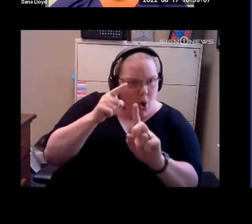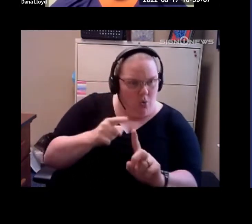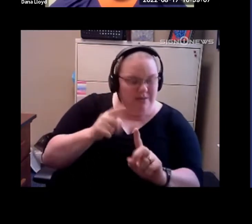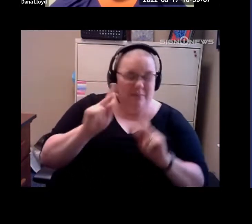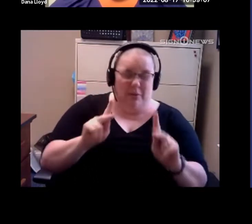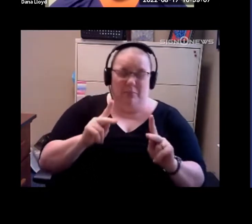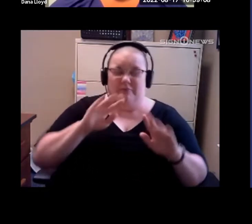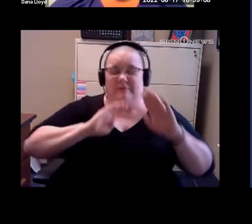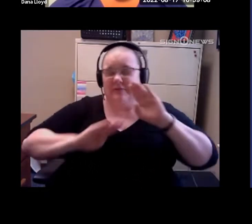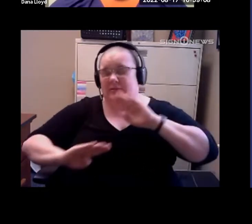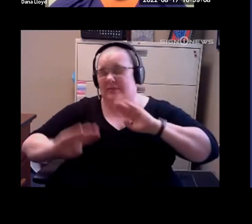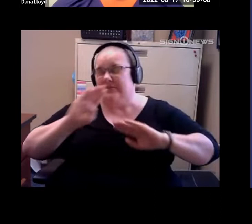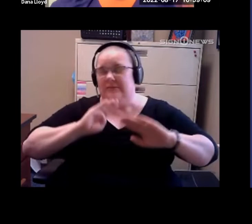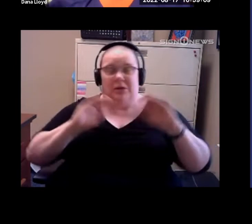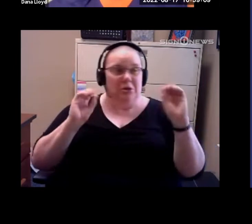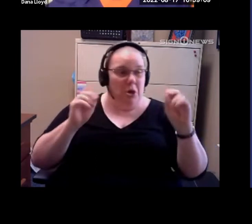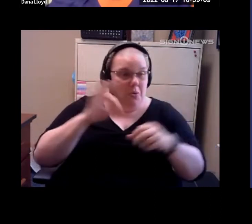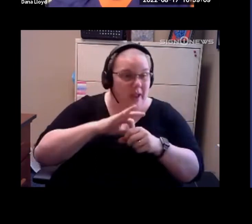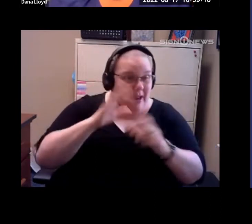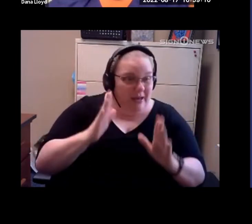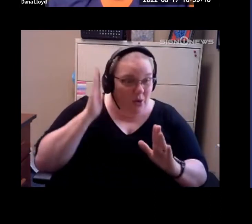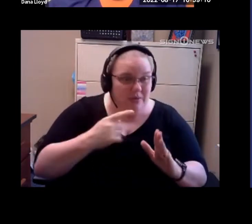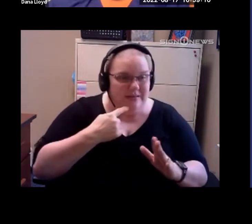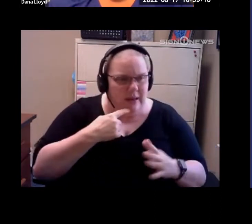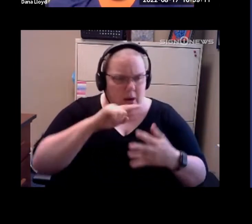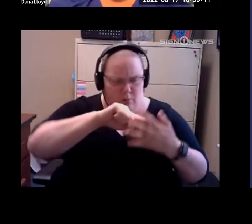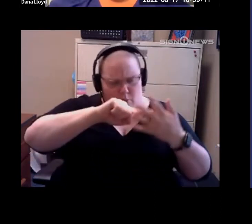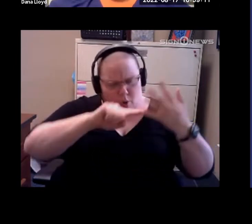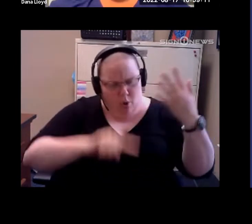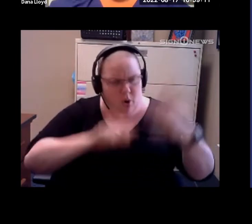there's no candidate that says they're going to do all the things that people with disabilities want